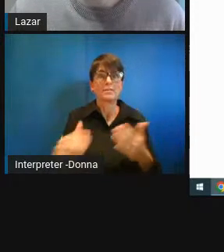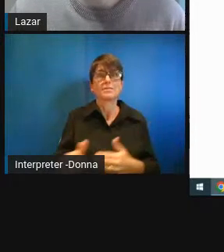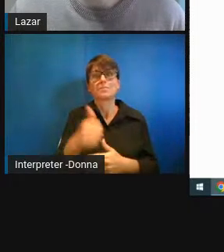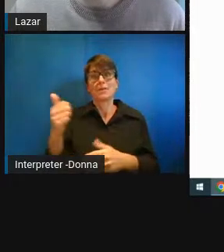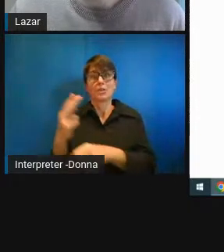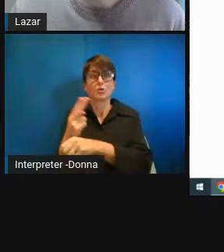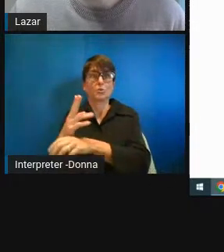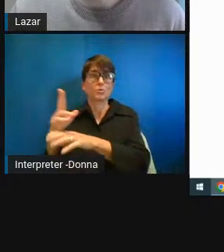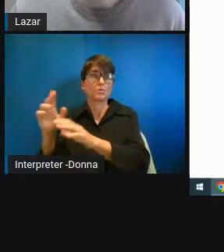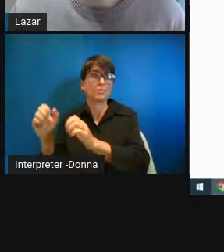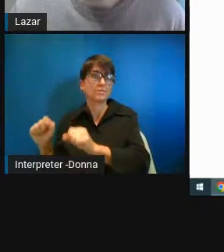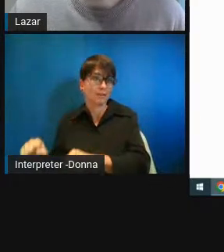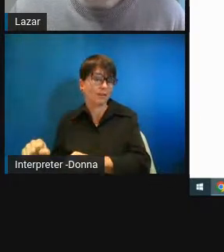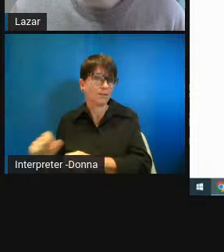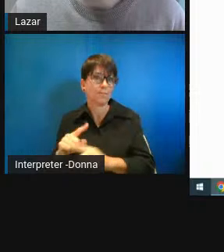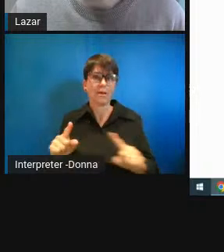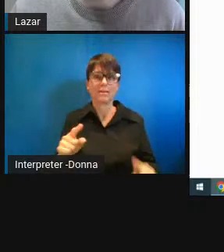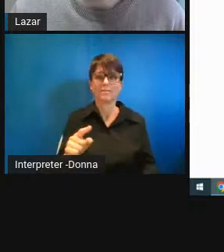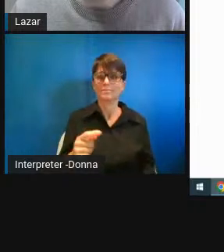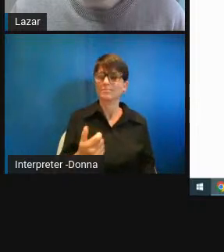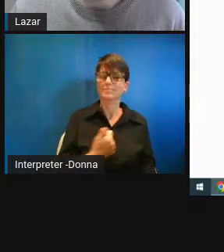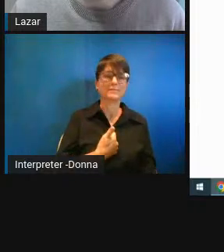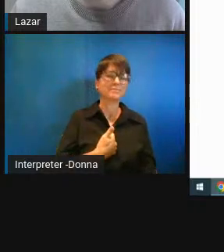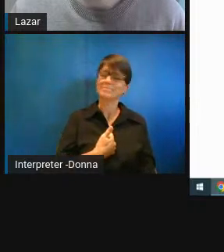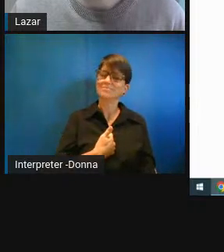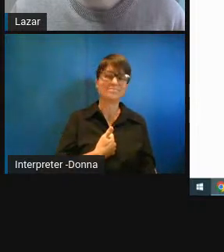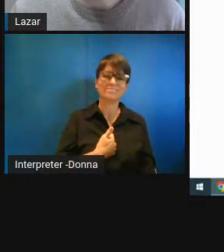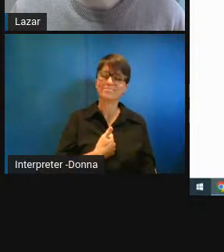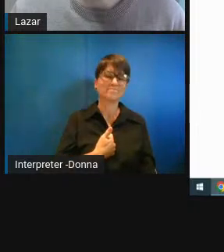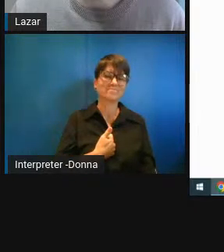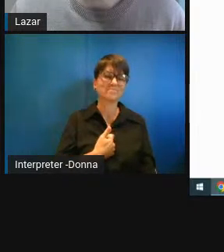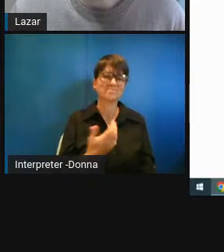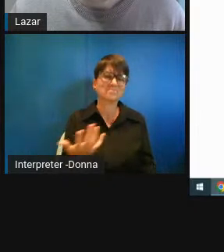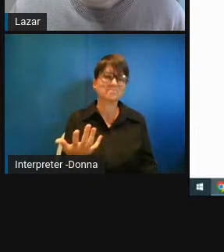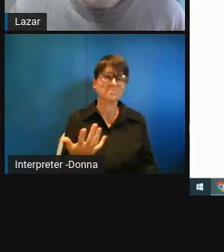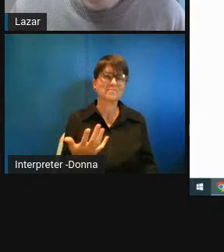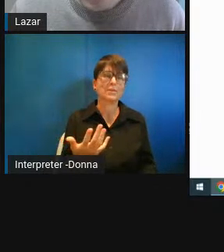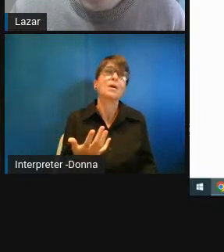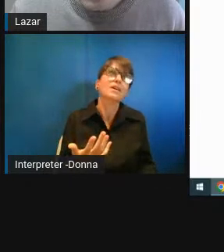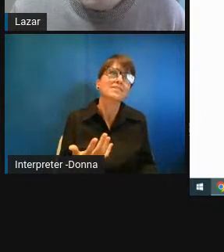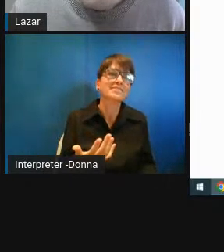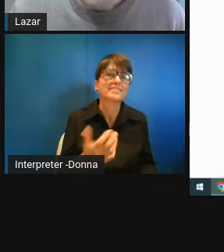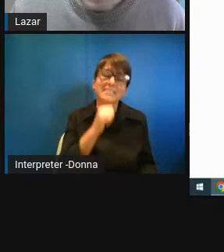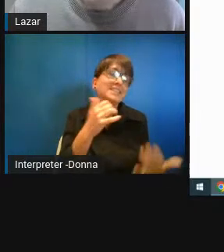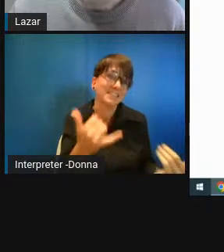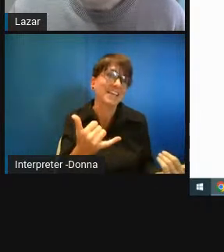that I cannot visit this website and I cannot interact with the website properly. Maybe some users could. But in my case that is not